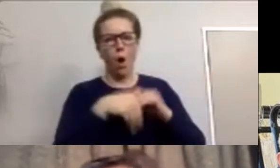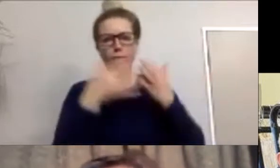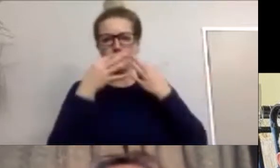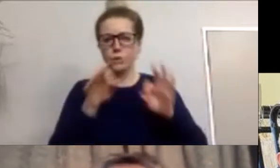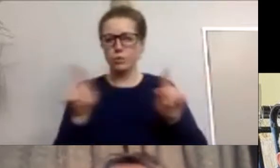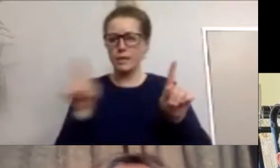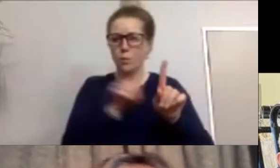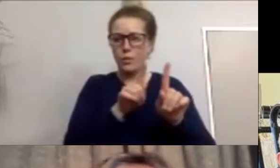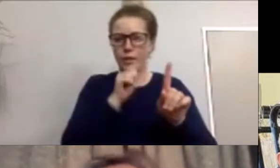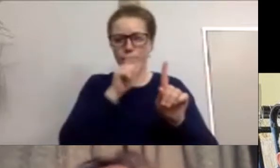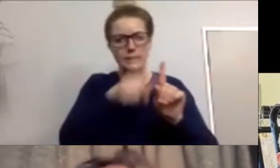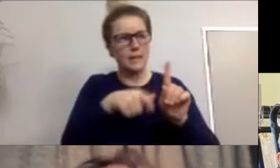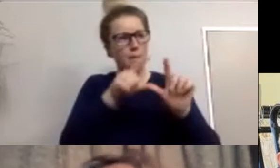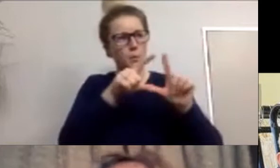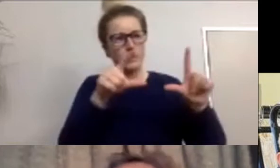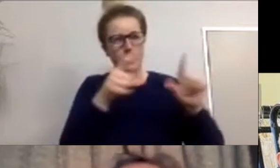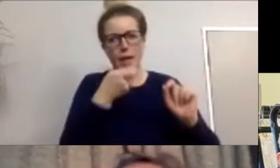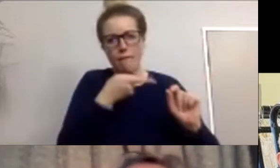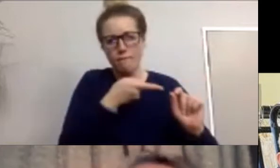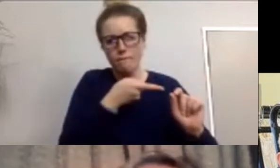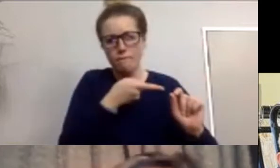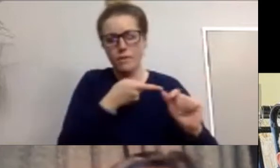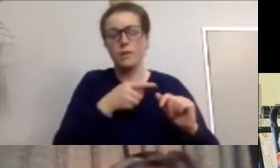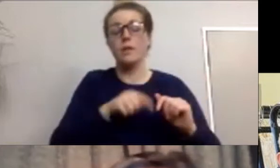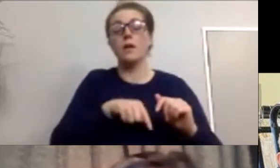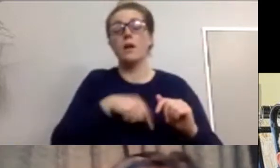with that, and then the second thing was all my budget was already signed